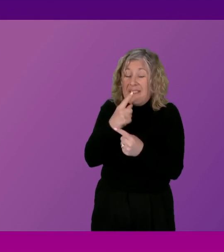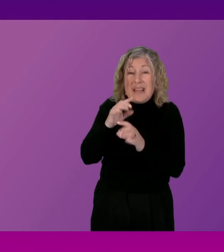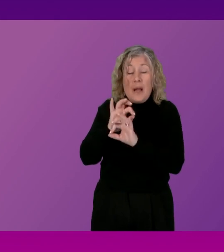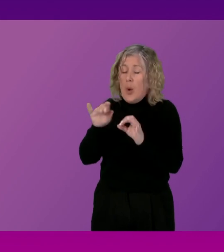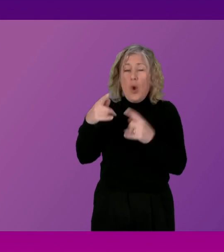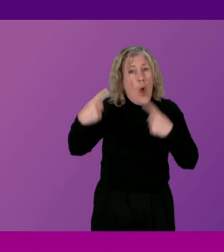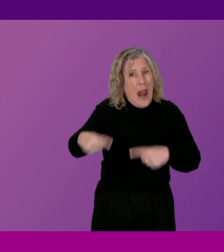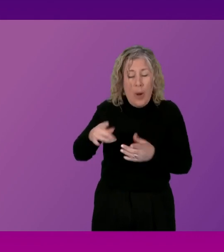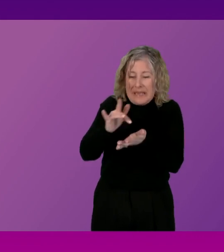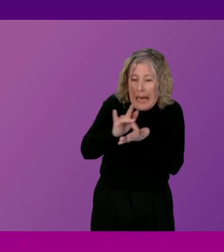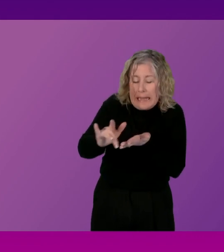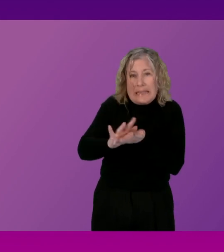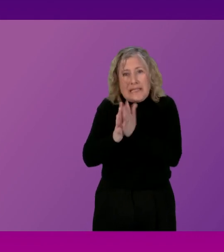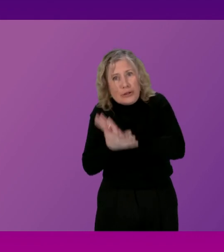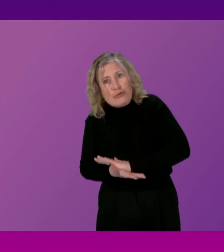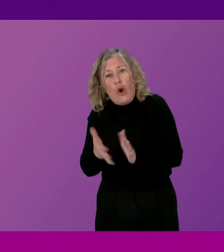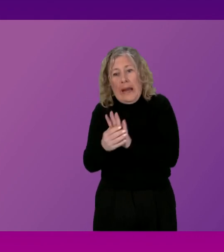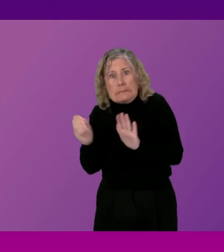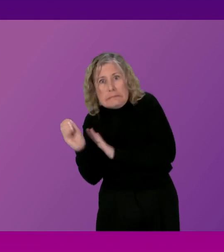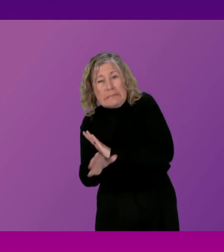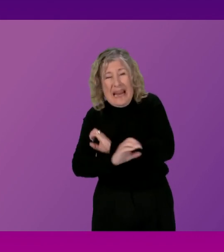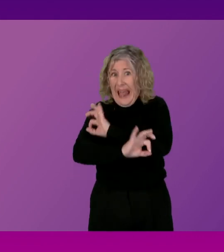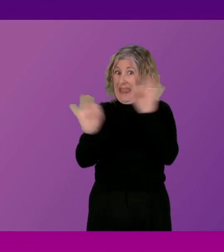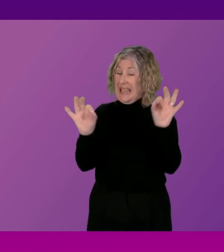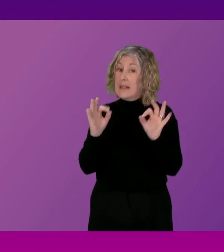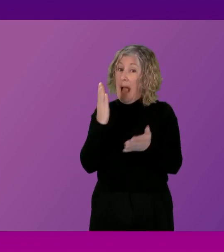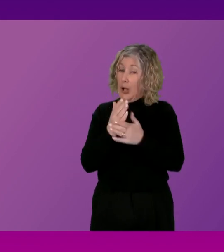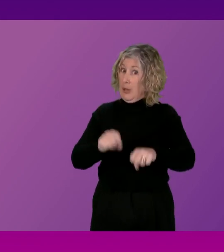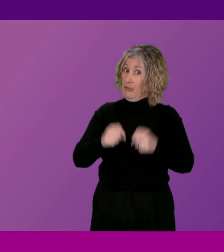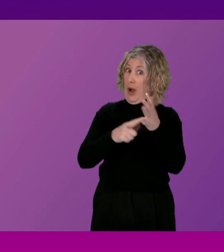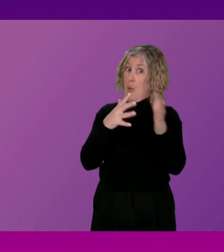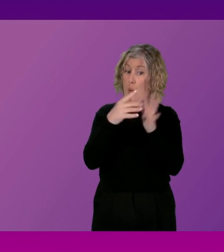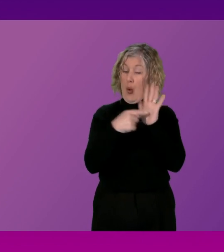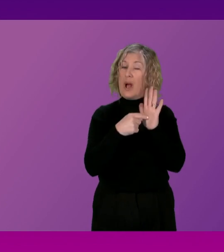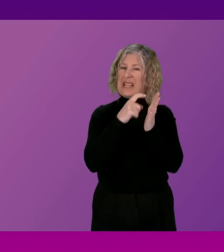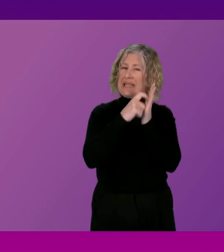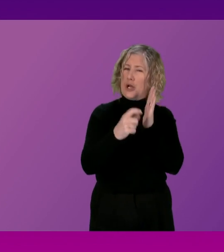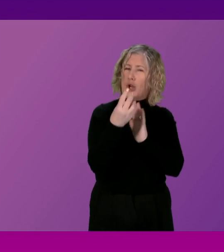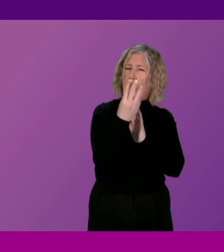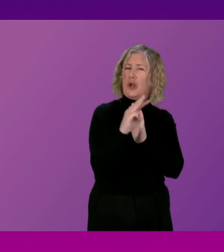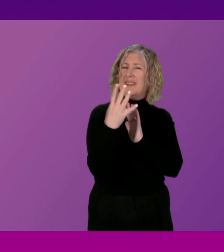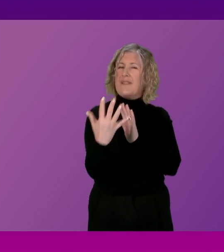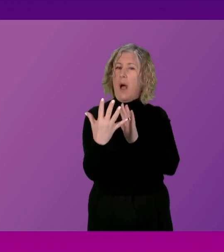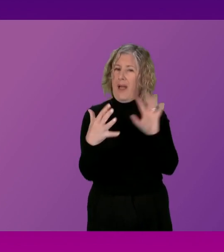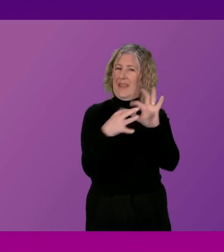or disposed of”, as it would be “an offence under section 35 of the Inquiries Act 2005”.